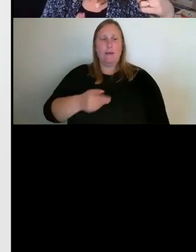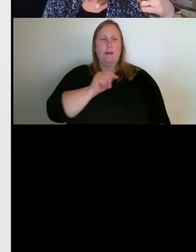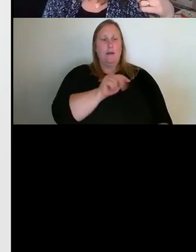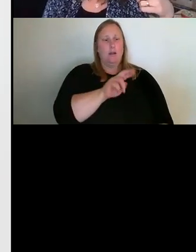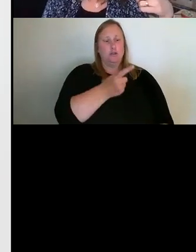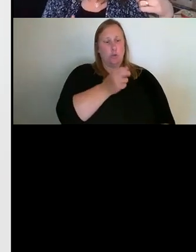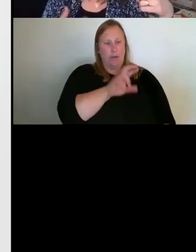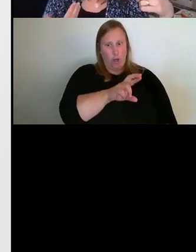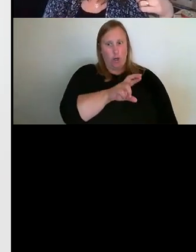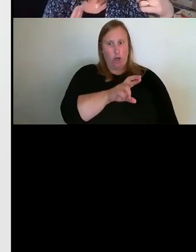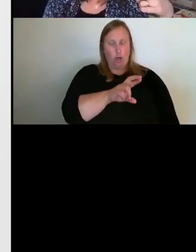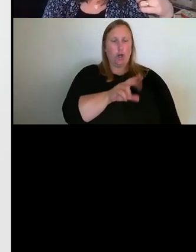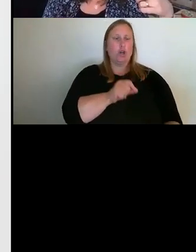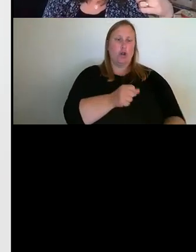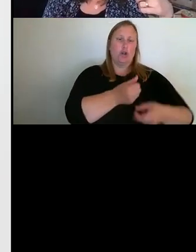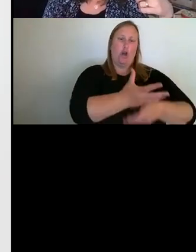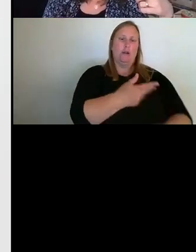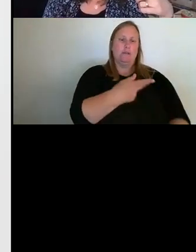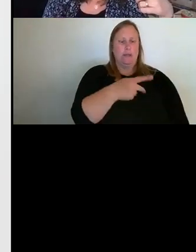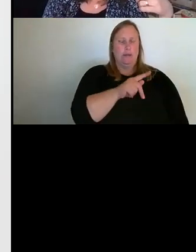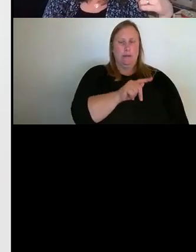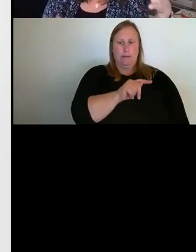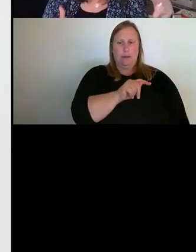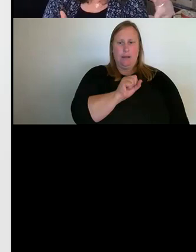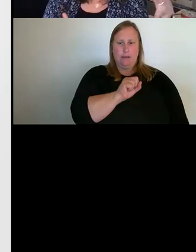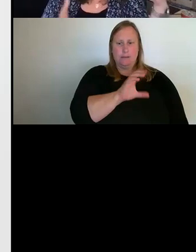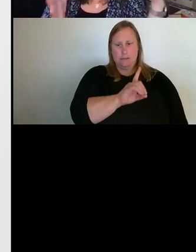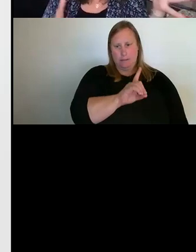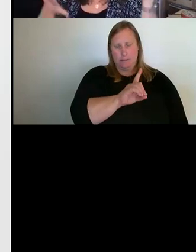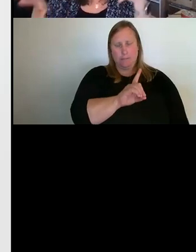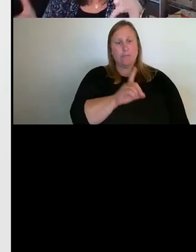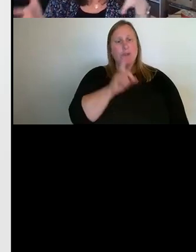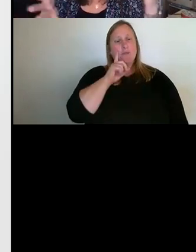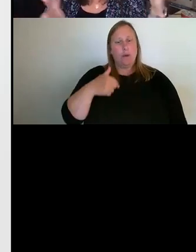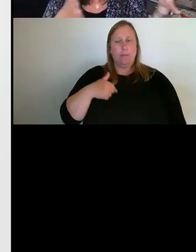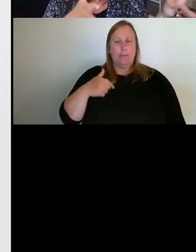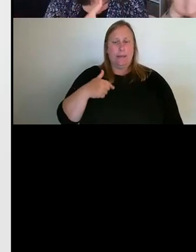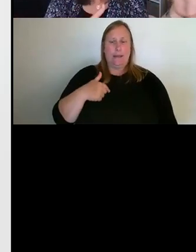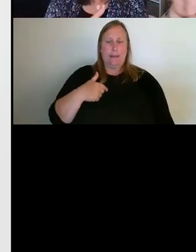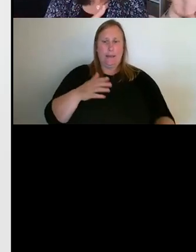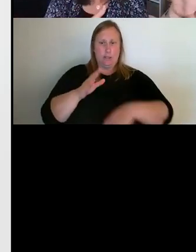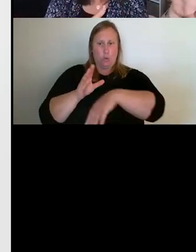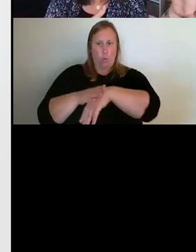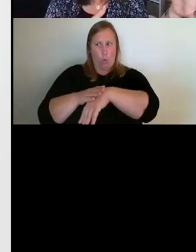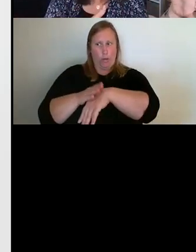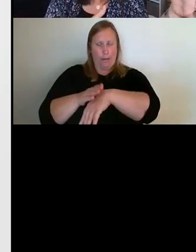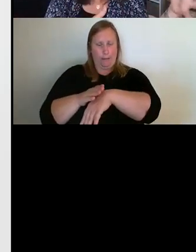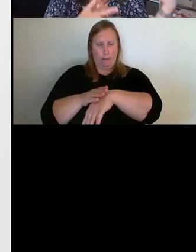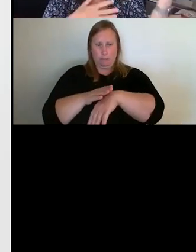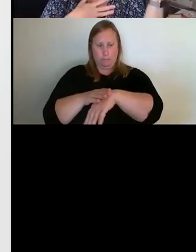Post-Traumatic Stress Disorder. For me it's just a warning about the content.